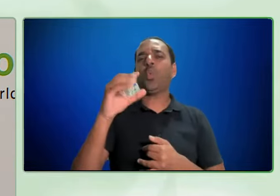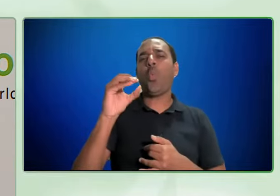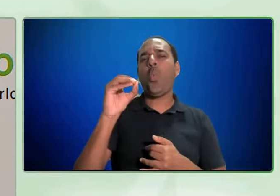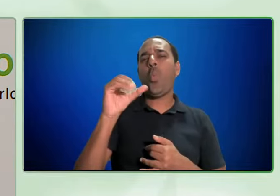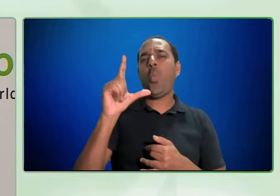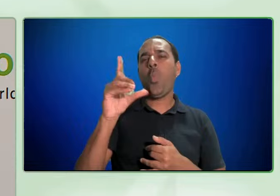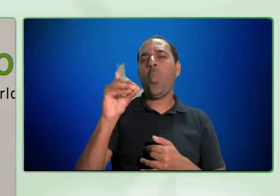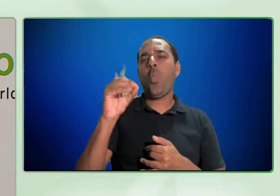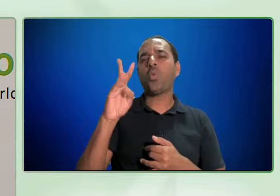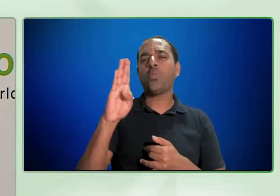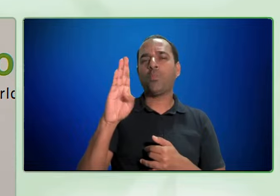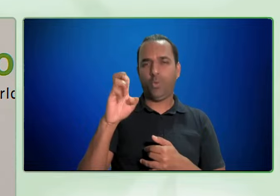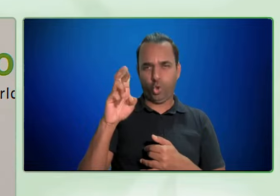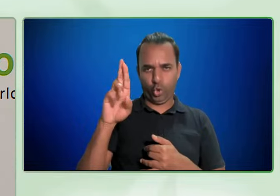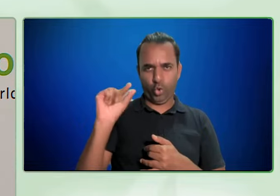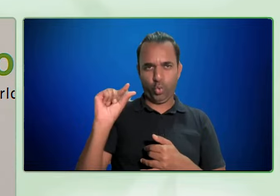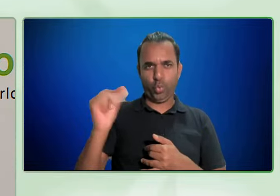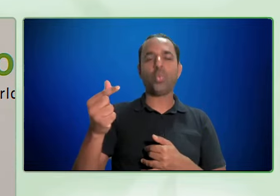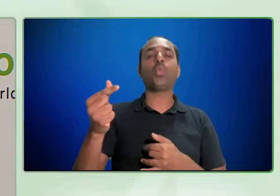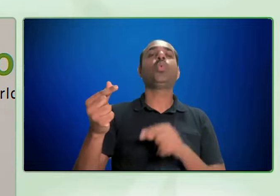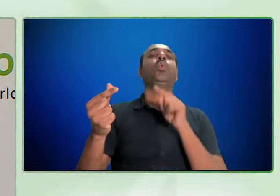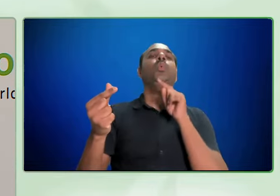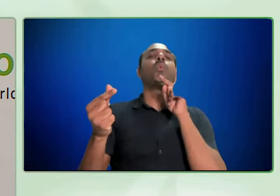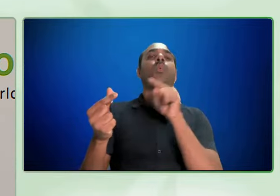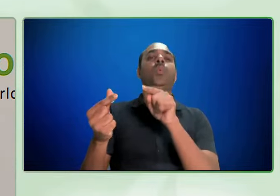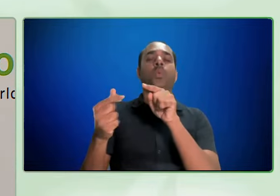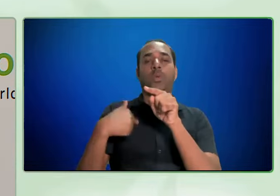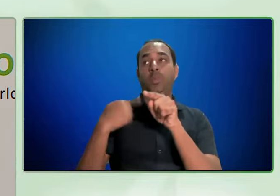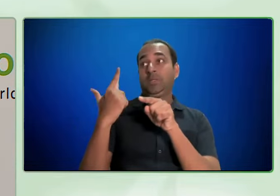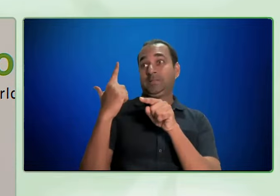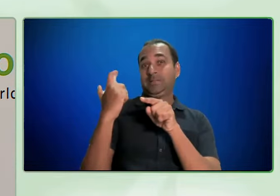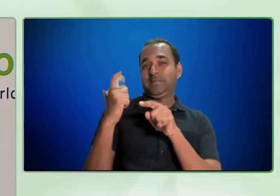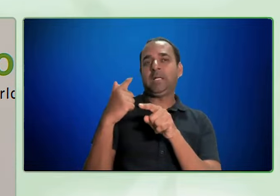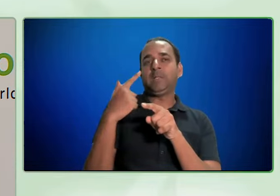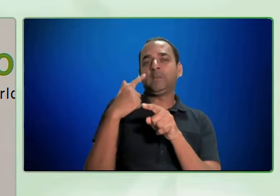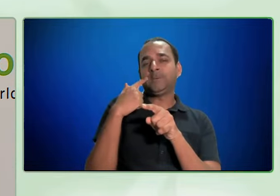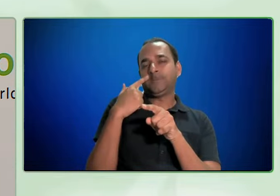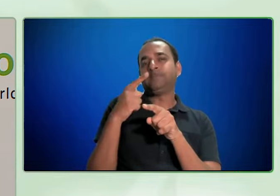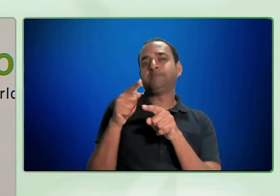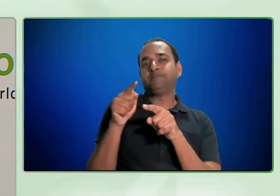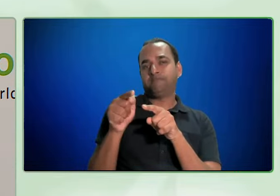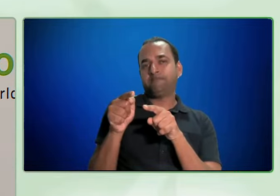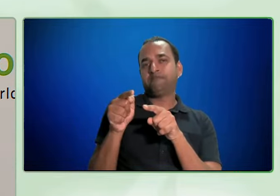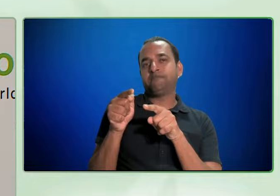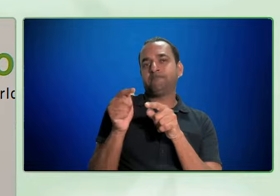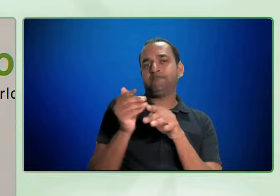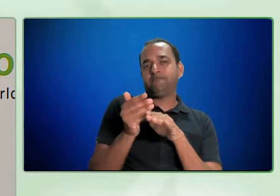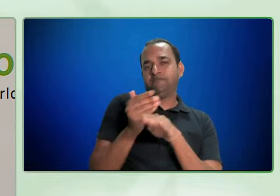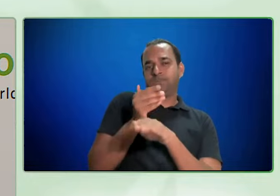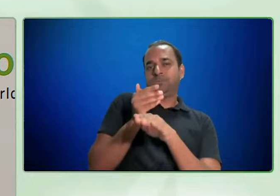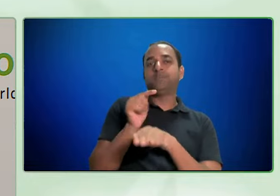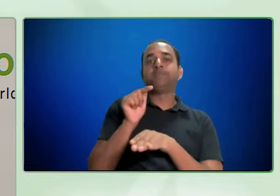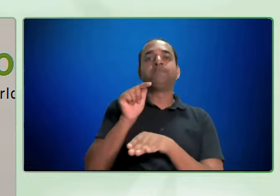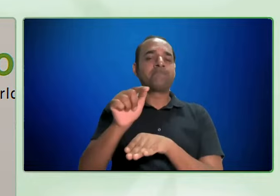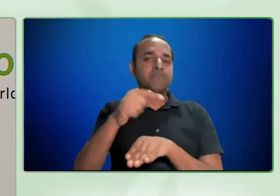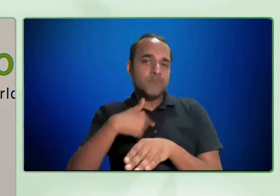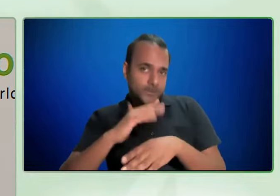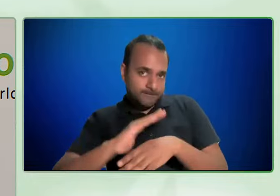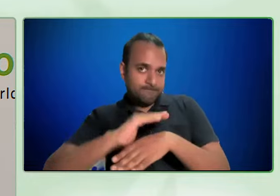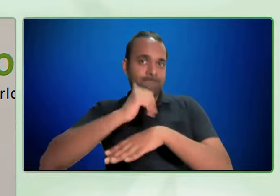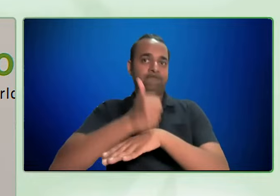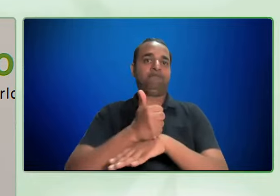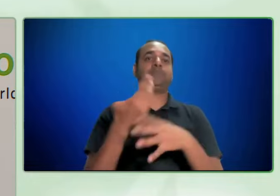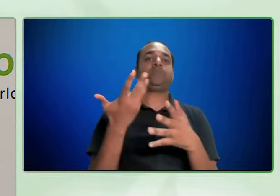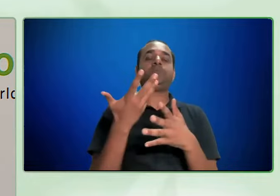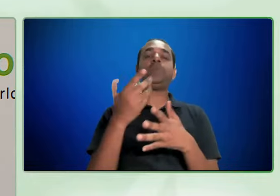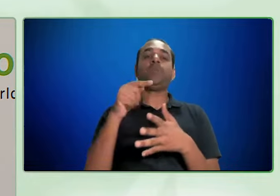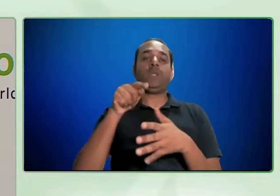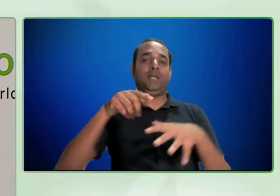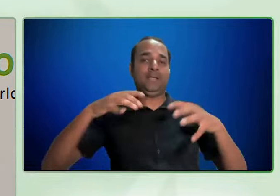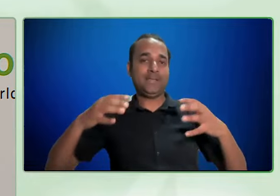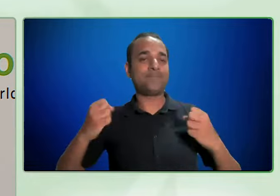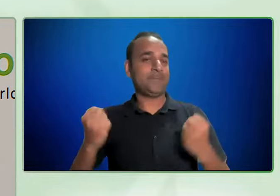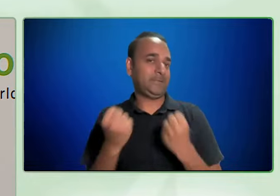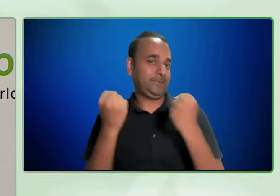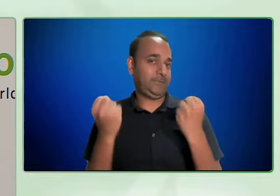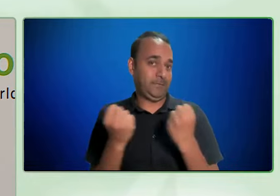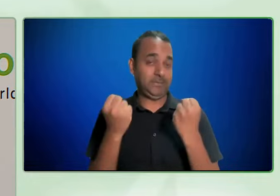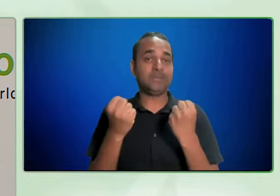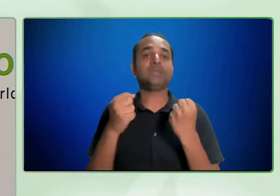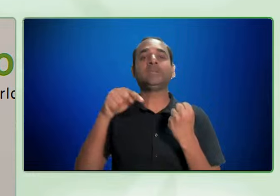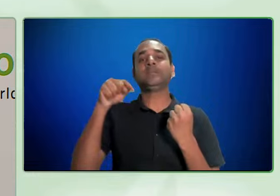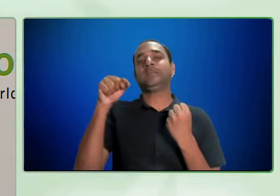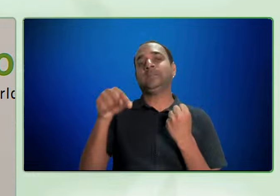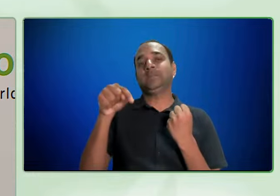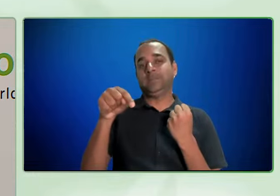There is interest from Arabic and African countries at universities because the approach